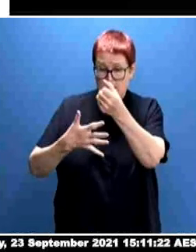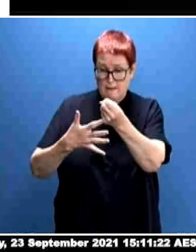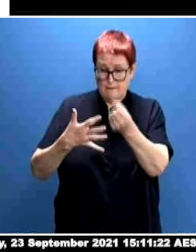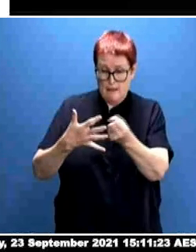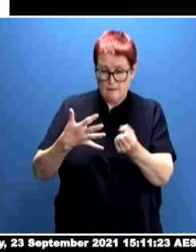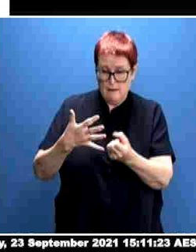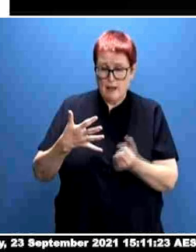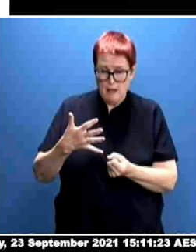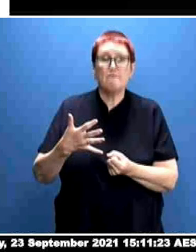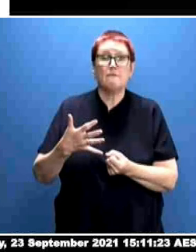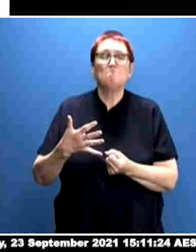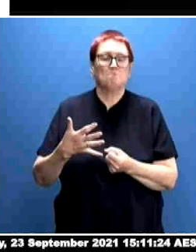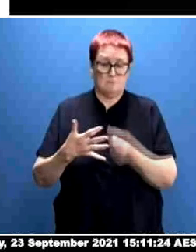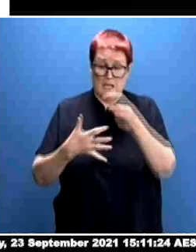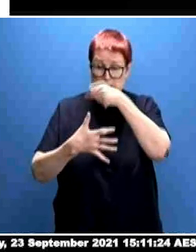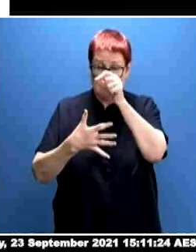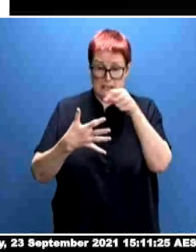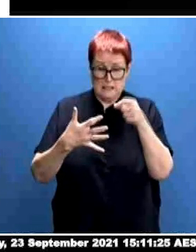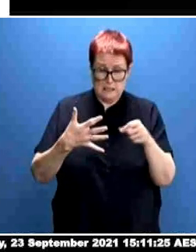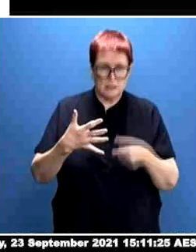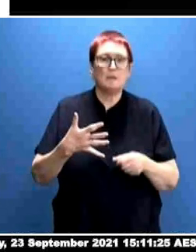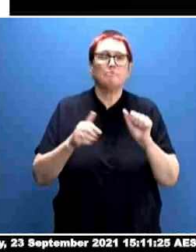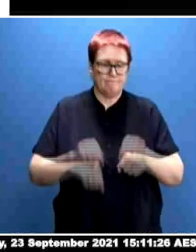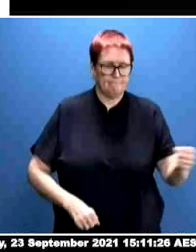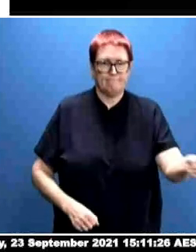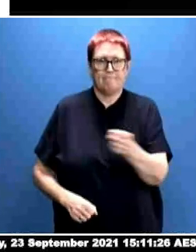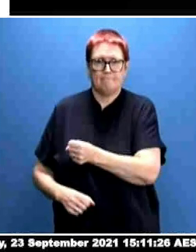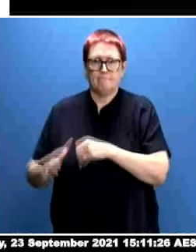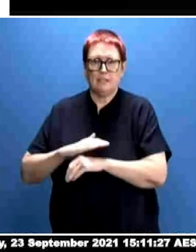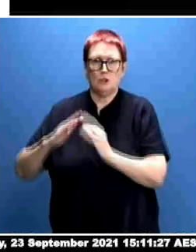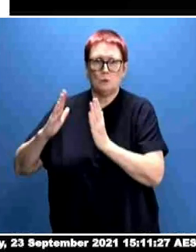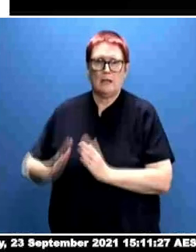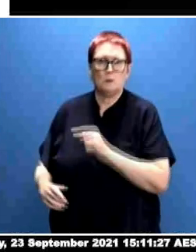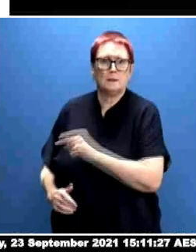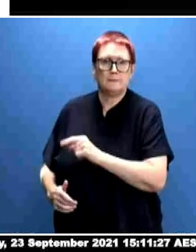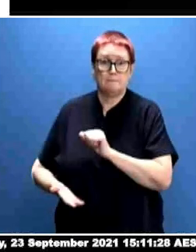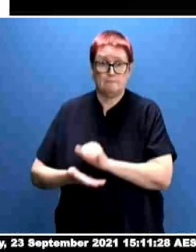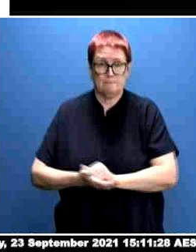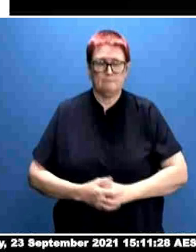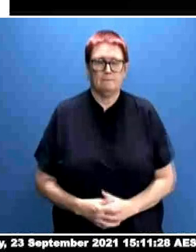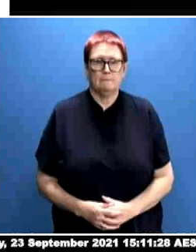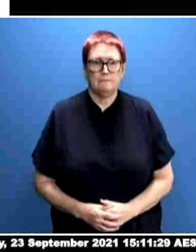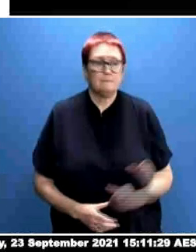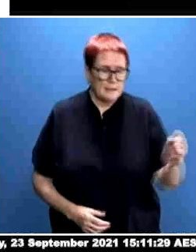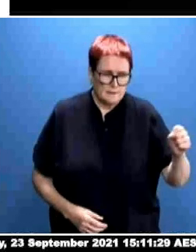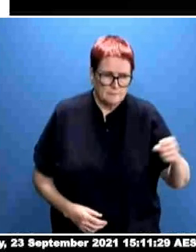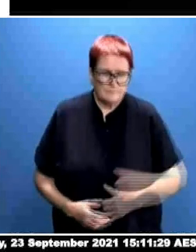placement into the Safe Care House would be deemed acceptable? Yes.